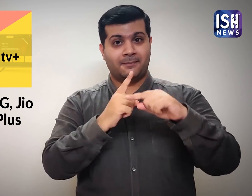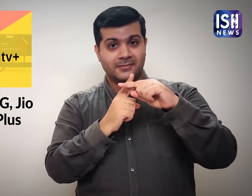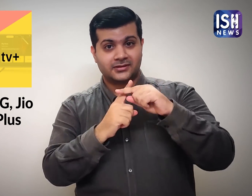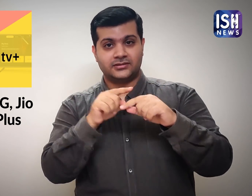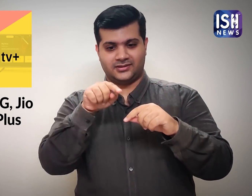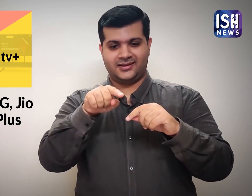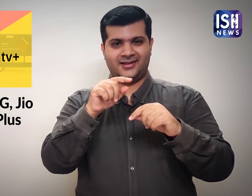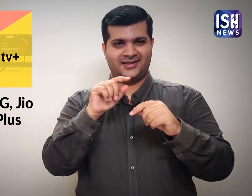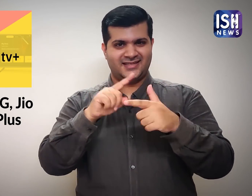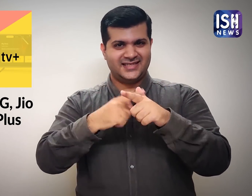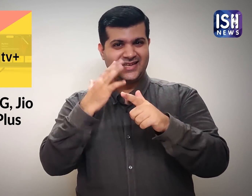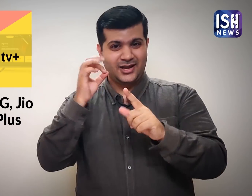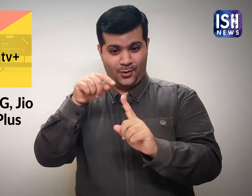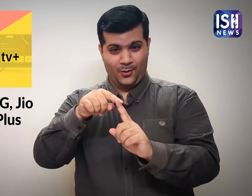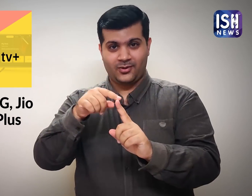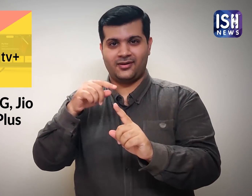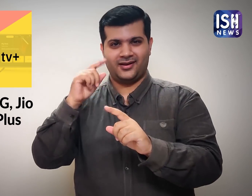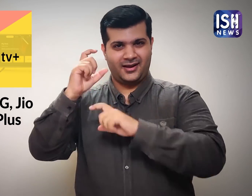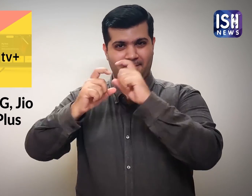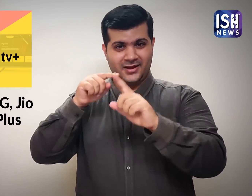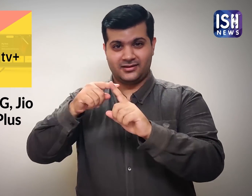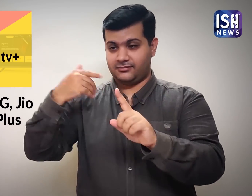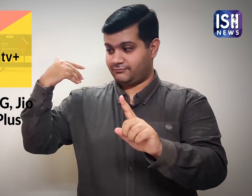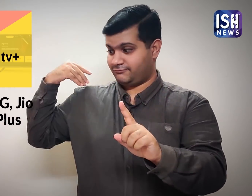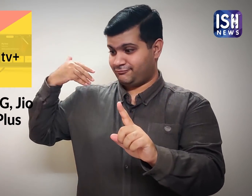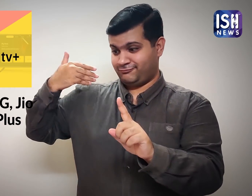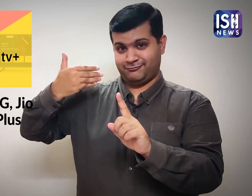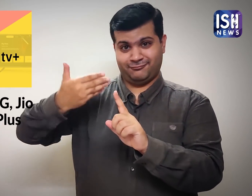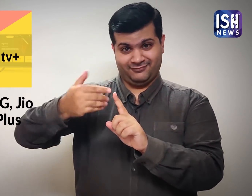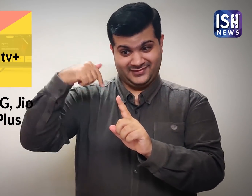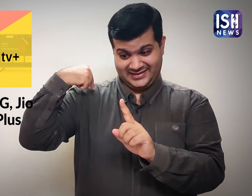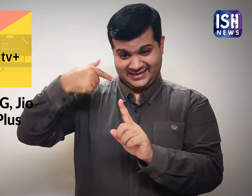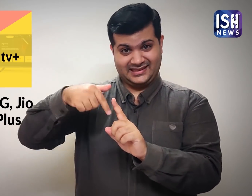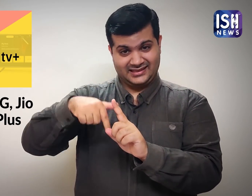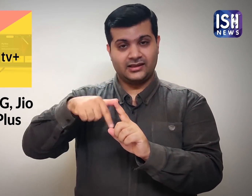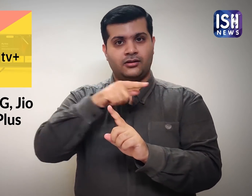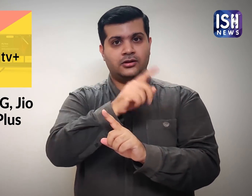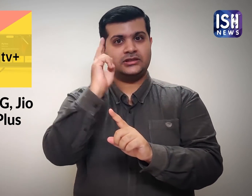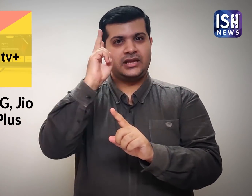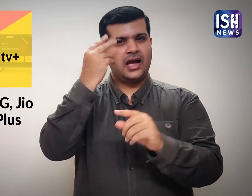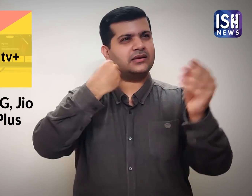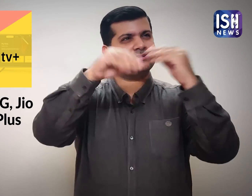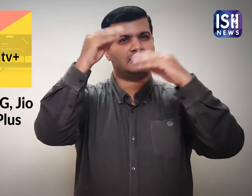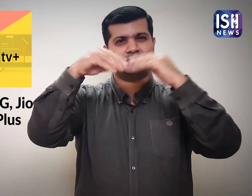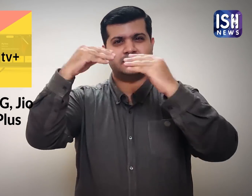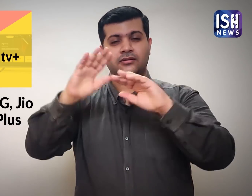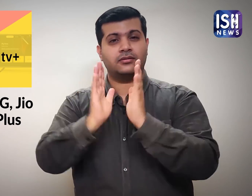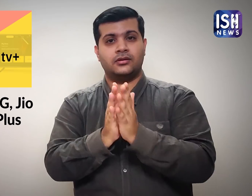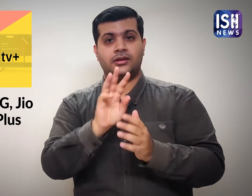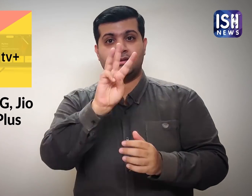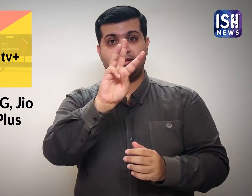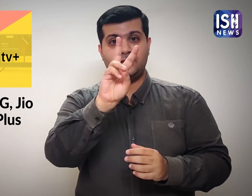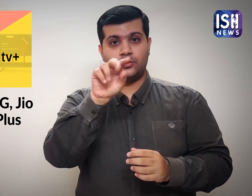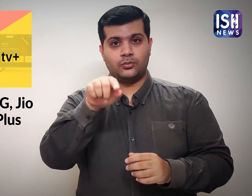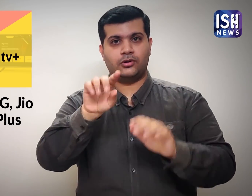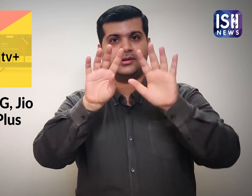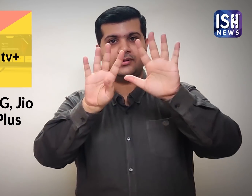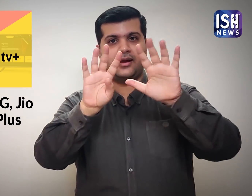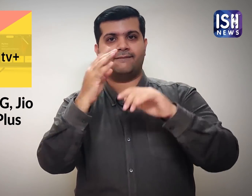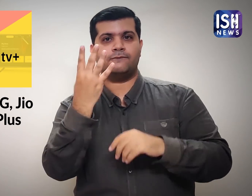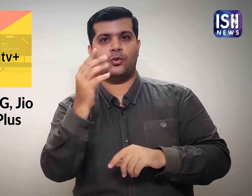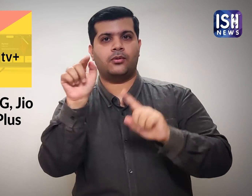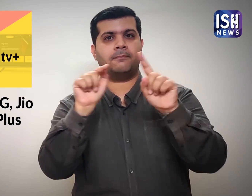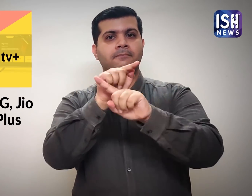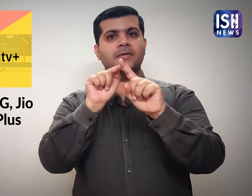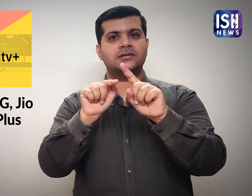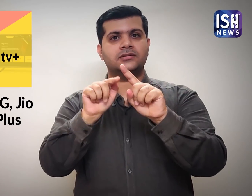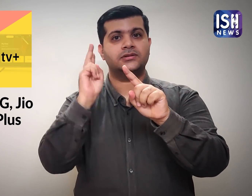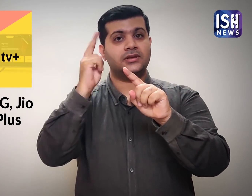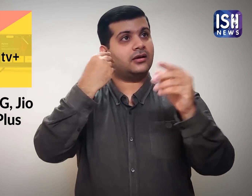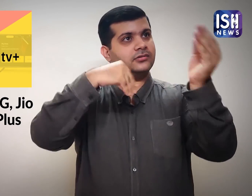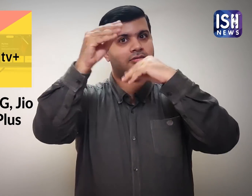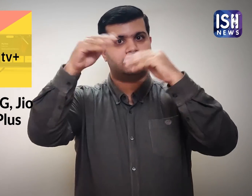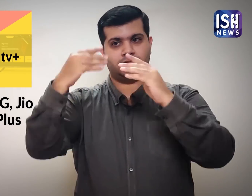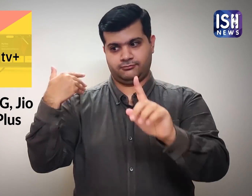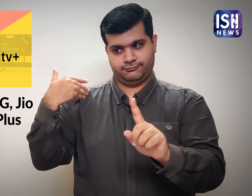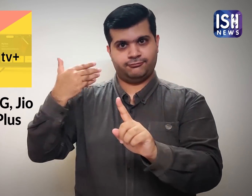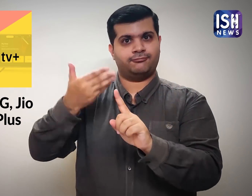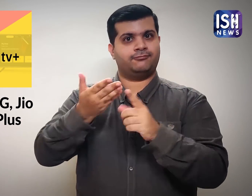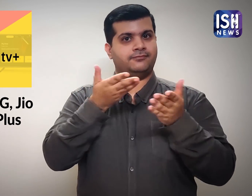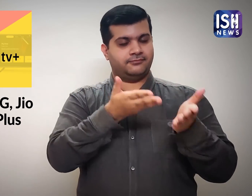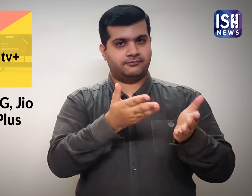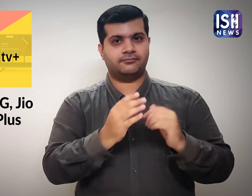Jio has sold 32.94% of its shares till now.